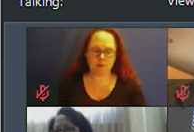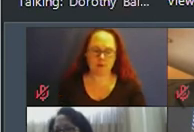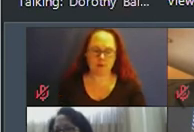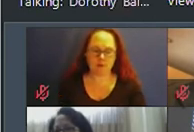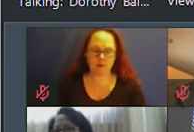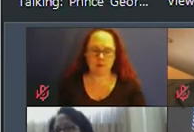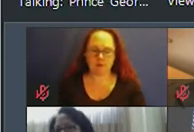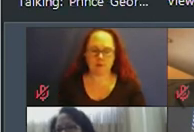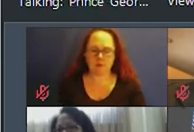Lonnie Monroe.